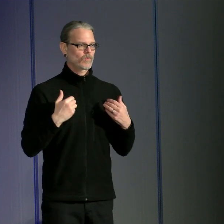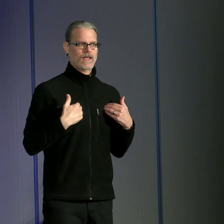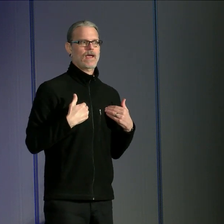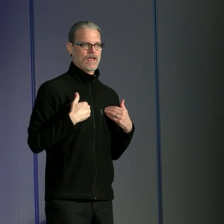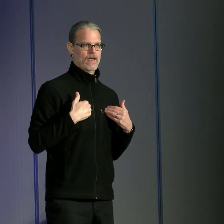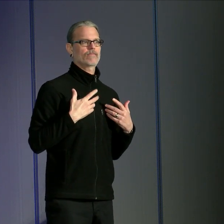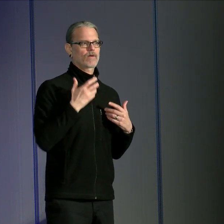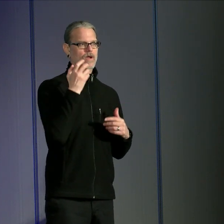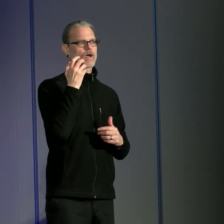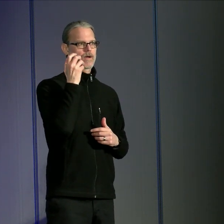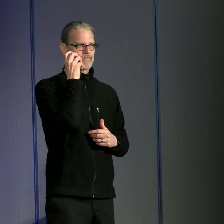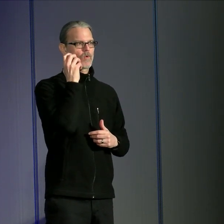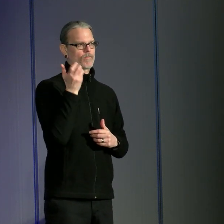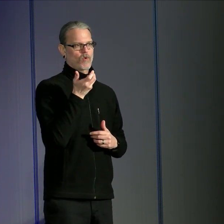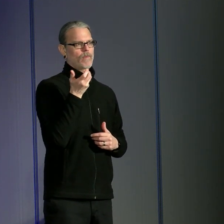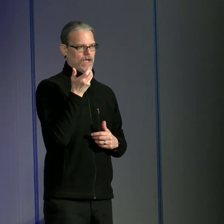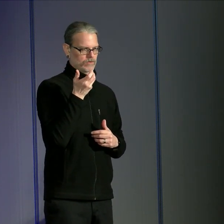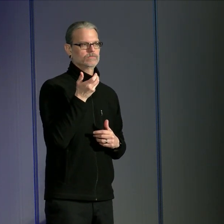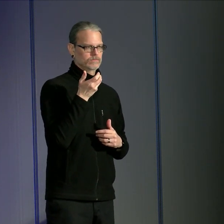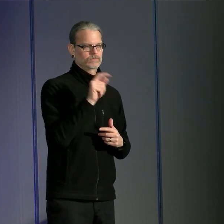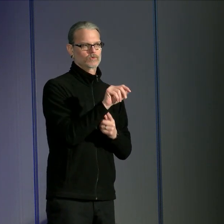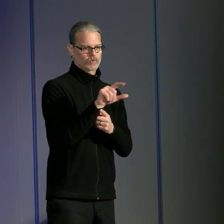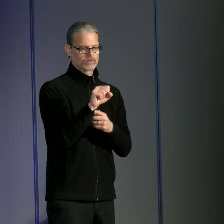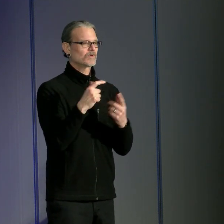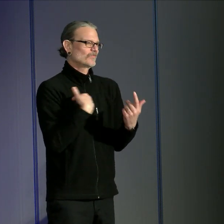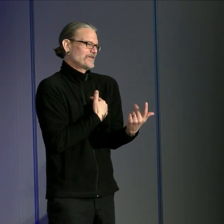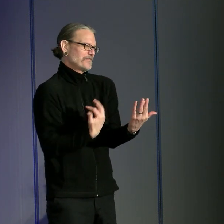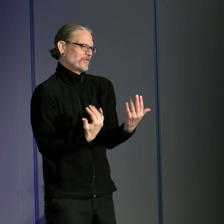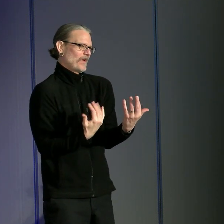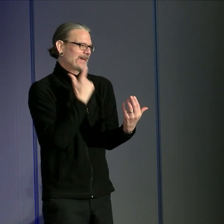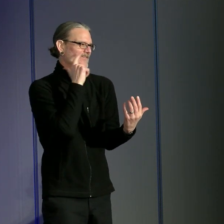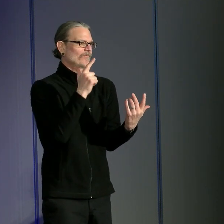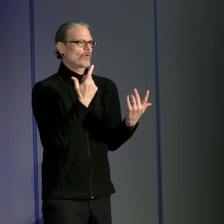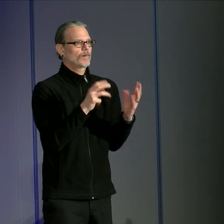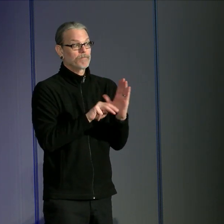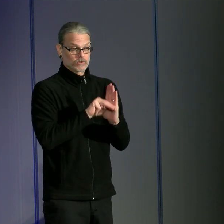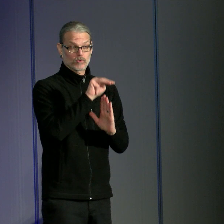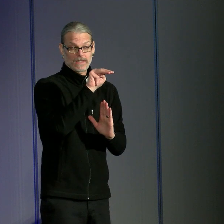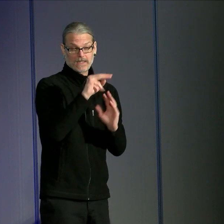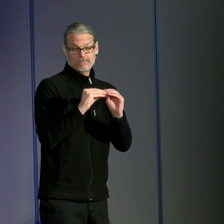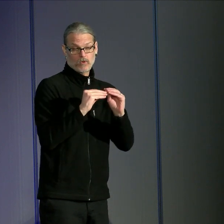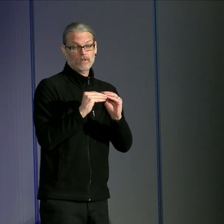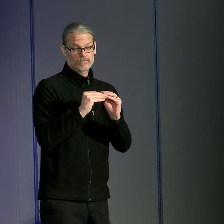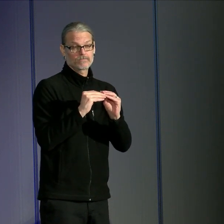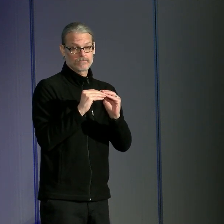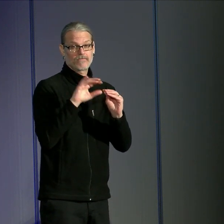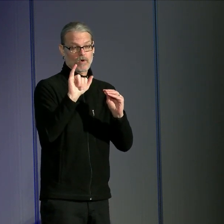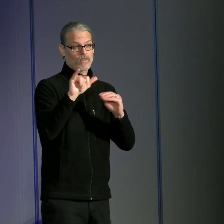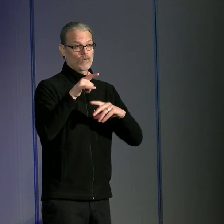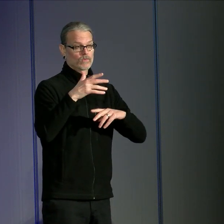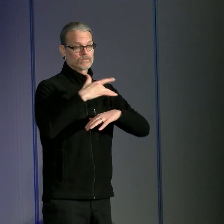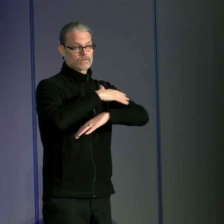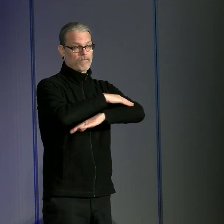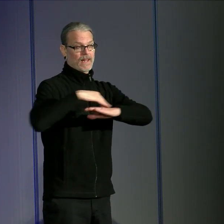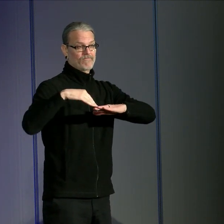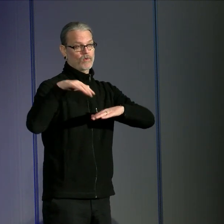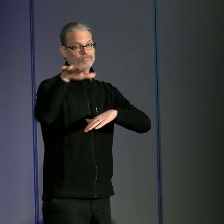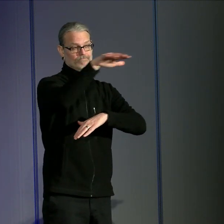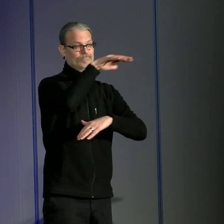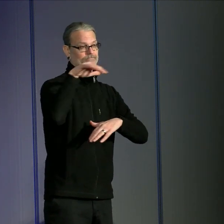We've been kind of waiting for a bit more maturity in those platforms. And, particularly, testing tools.